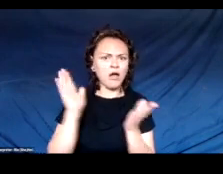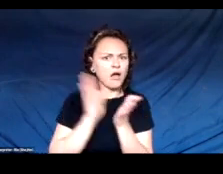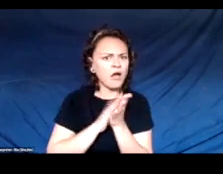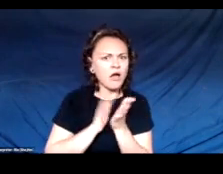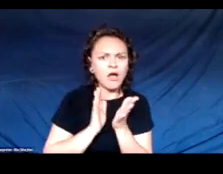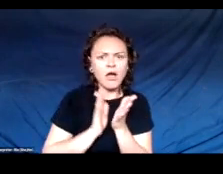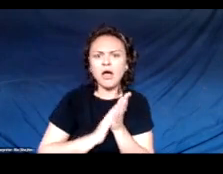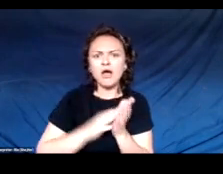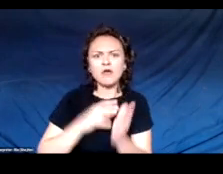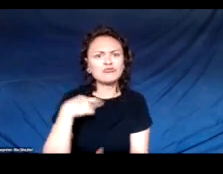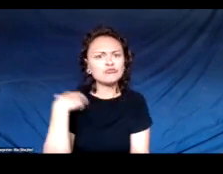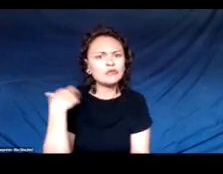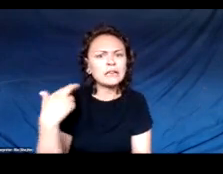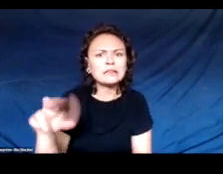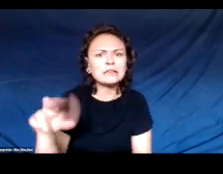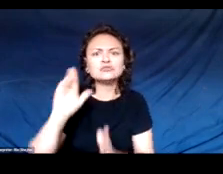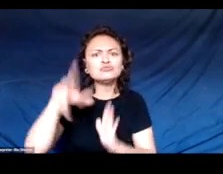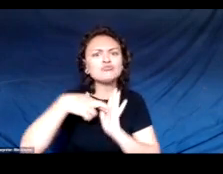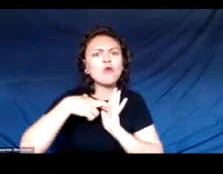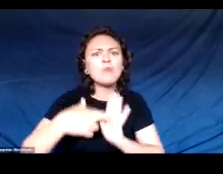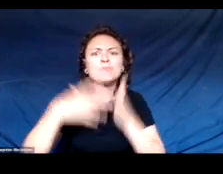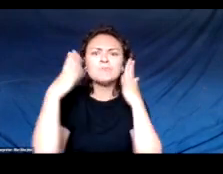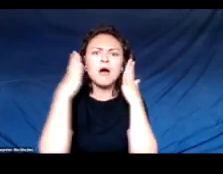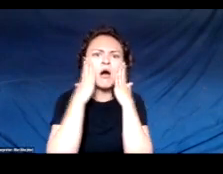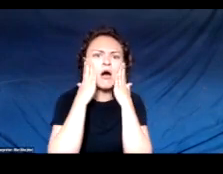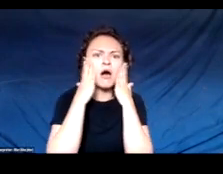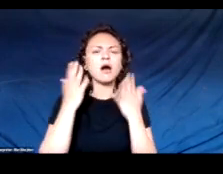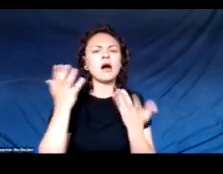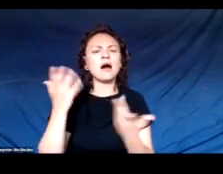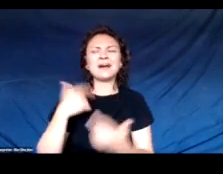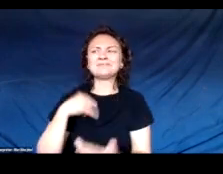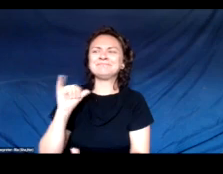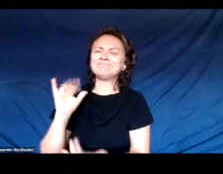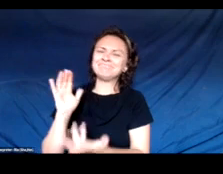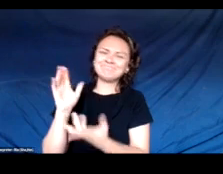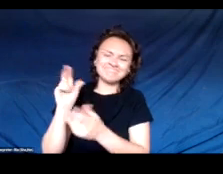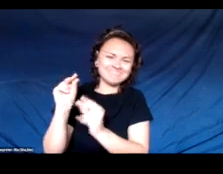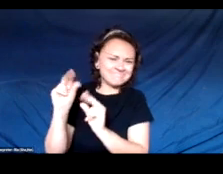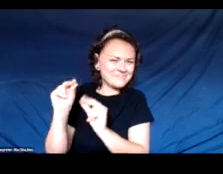No, no, it happened like normal humans.